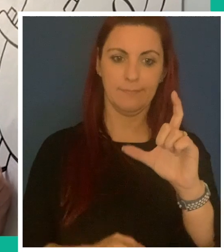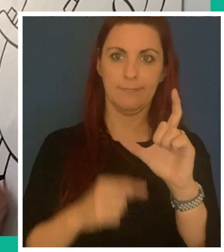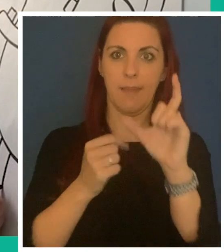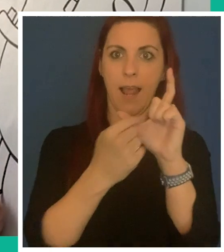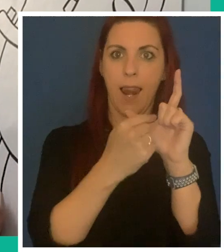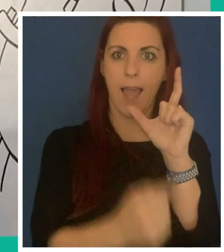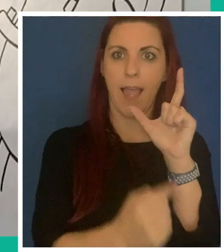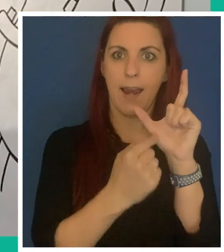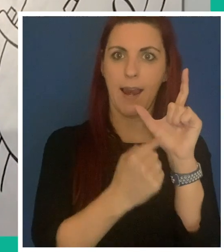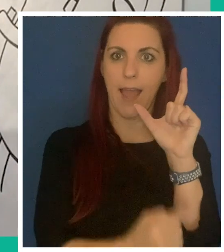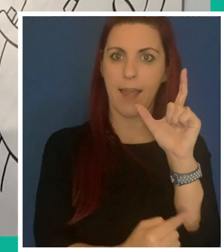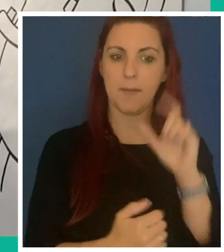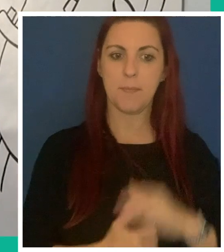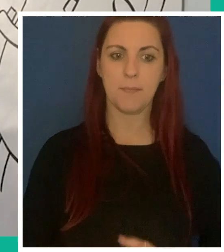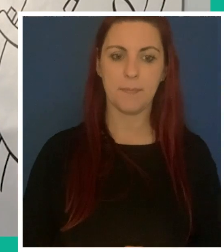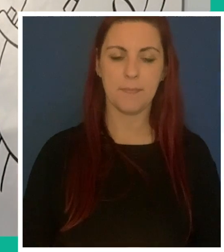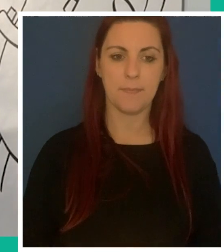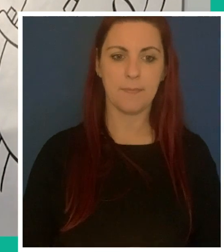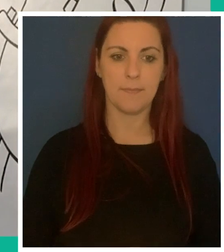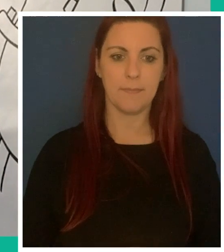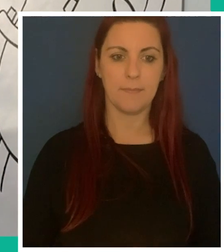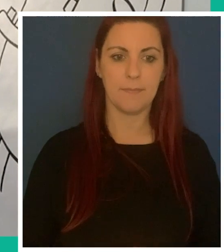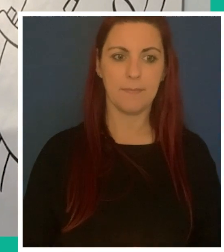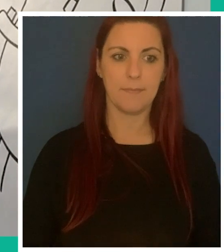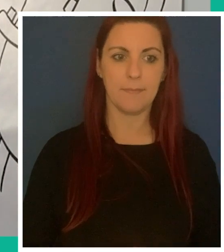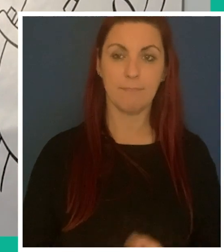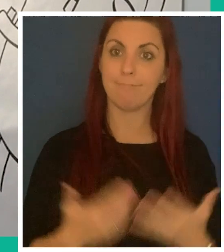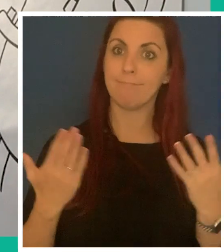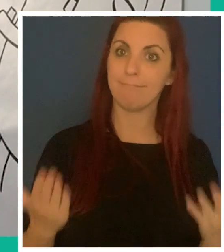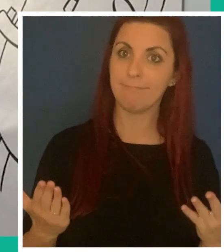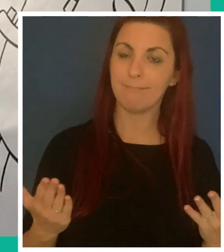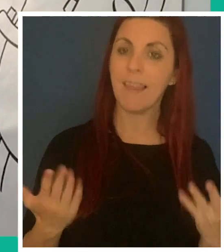coming down like that and then we'll draw his feet.